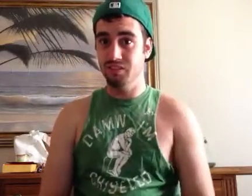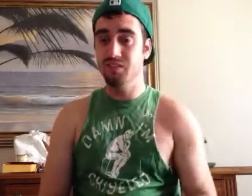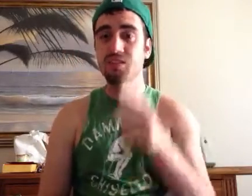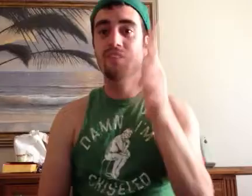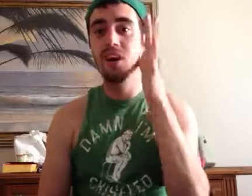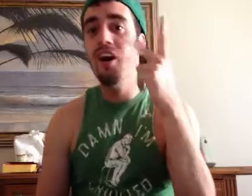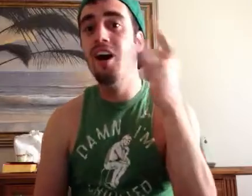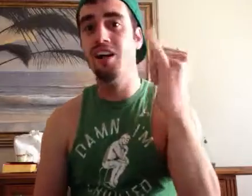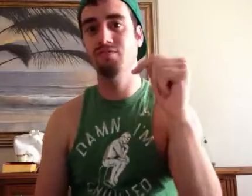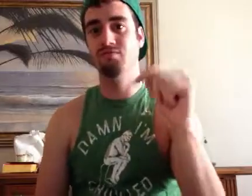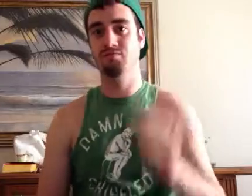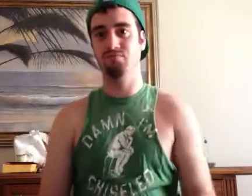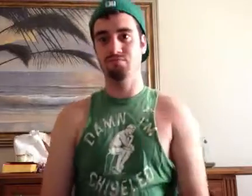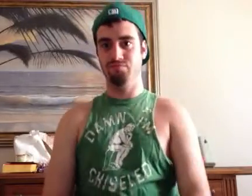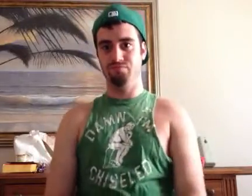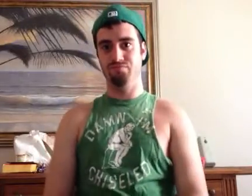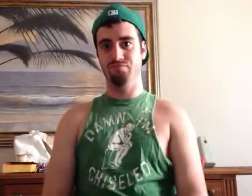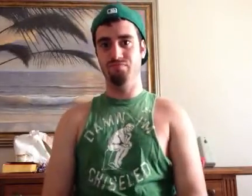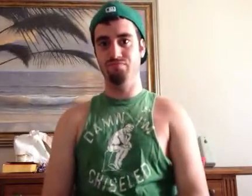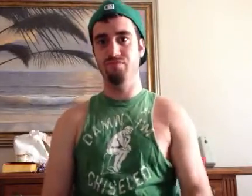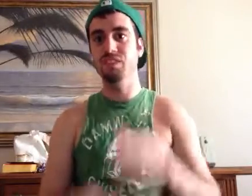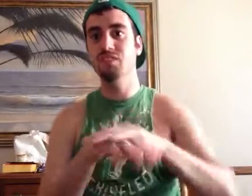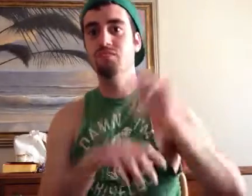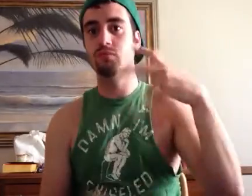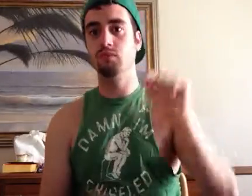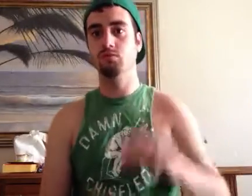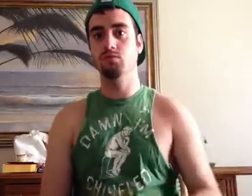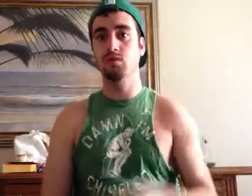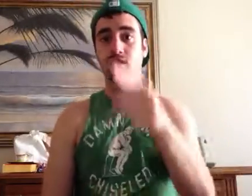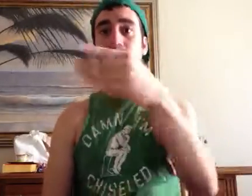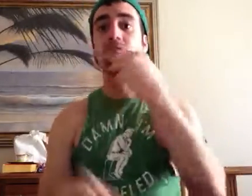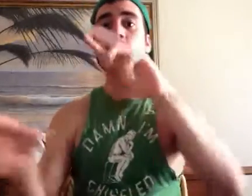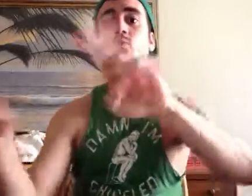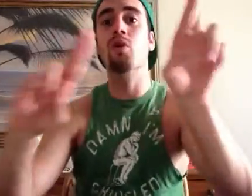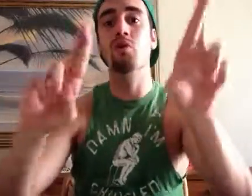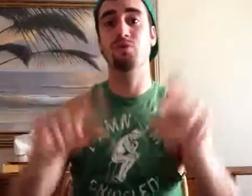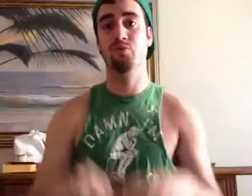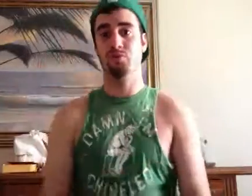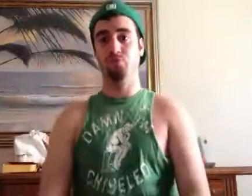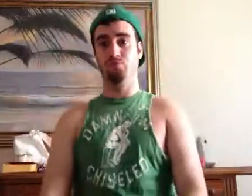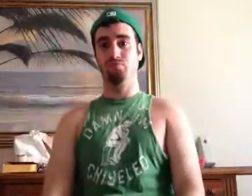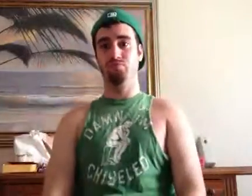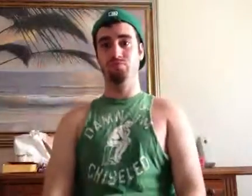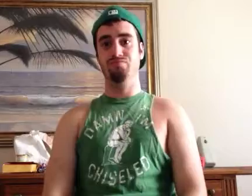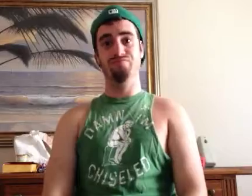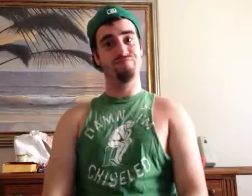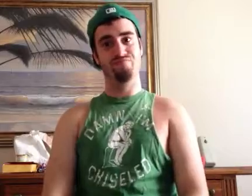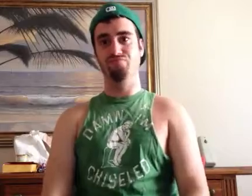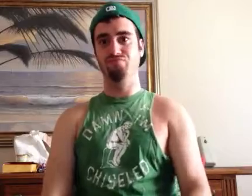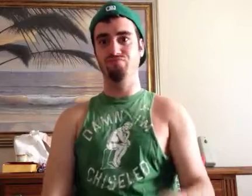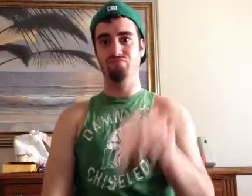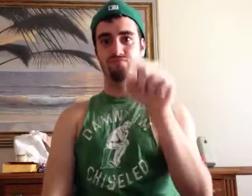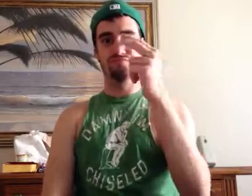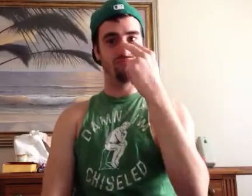Ky While you were on Vacation, Ive been training hard, lifting hard and studying you weaknesses your moves, TIME IS UP!! You Tell me, I can't defeat you, REALLY!? I promise September 21, I will defeat you. I am Ready. Because I am the very best of Ram Jam